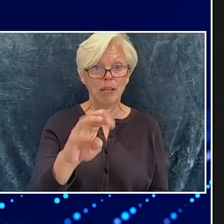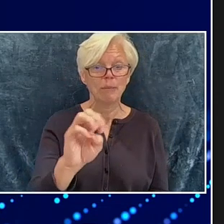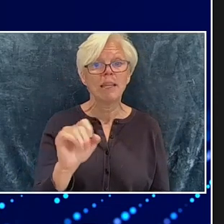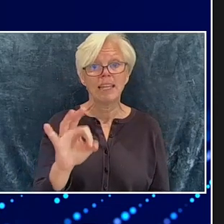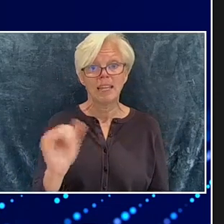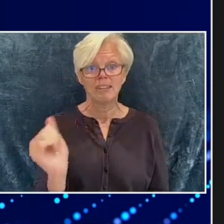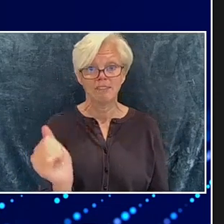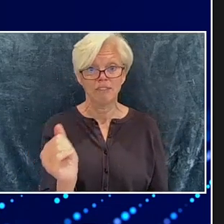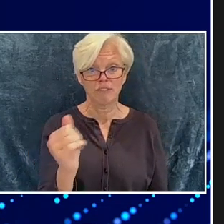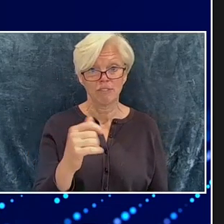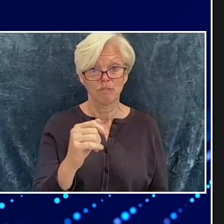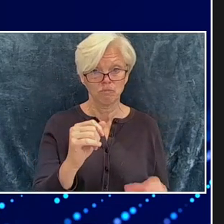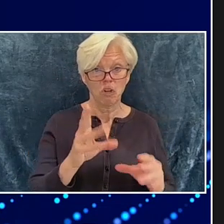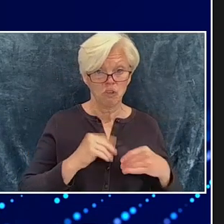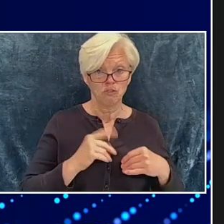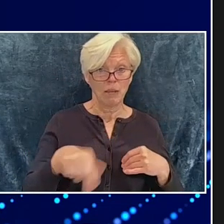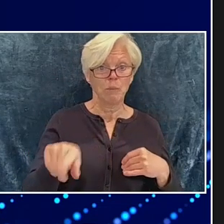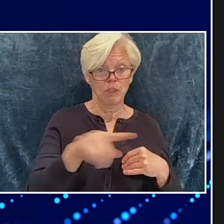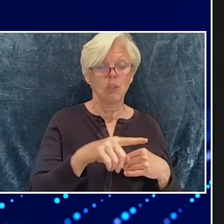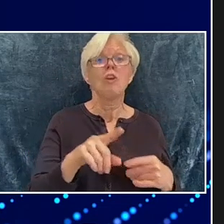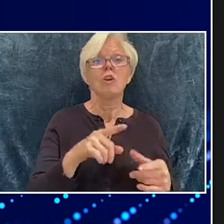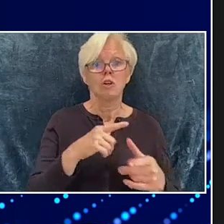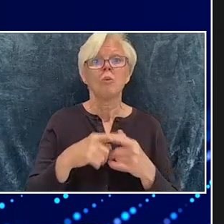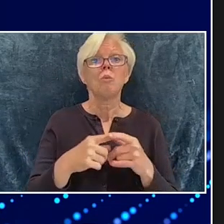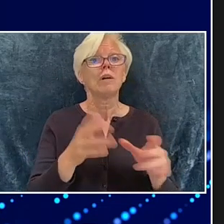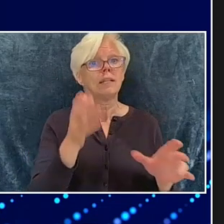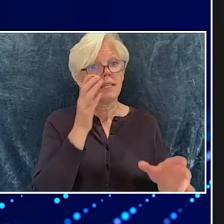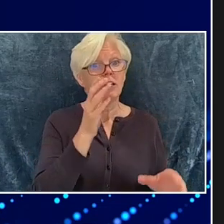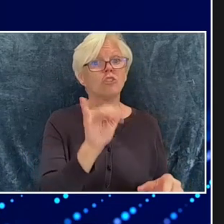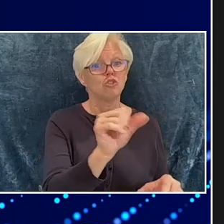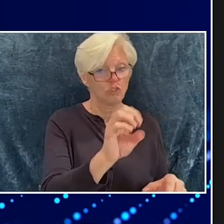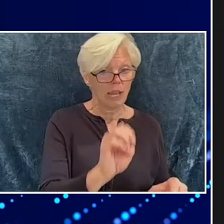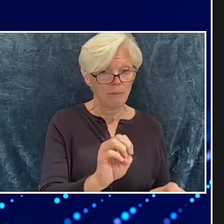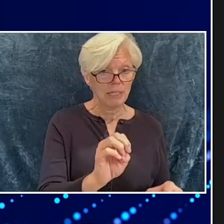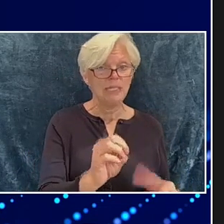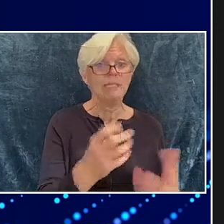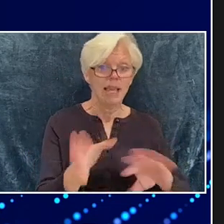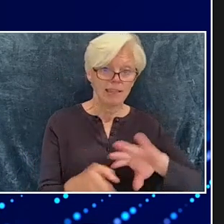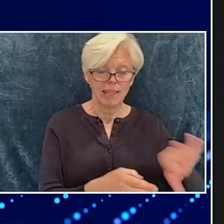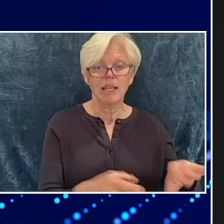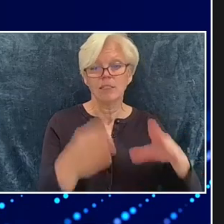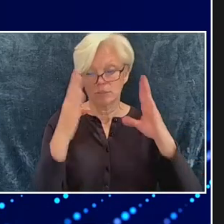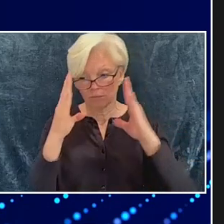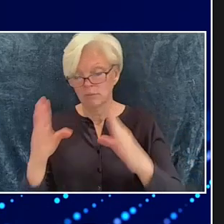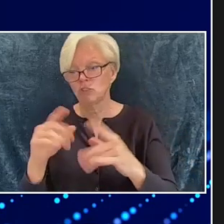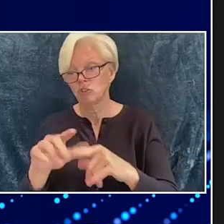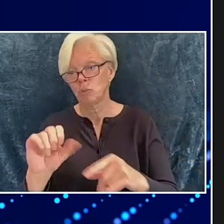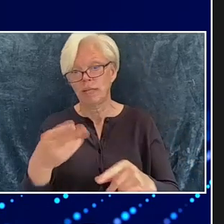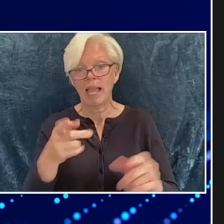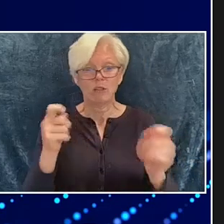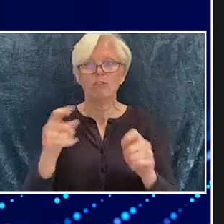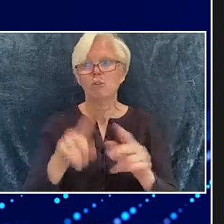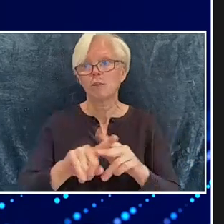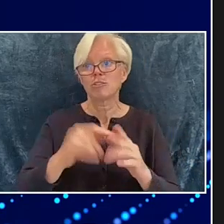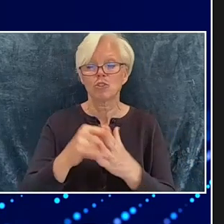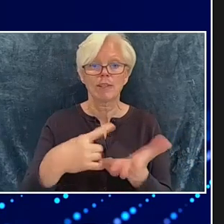Jamie's comment, and then we can move to cash management to at least begin that discussion today. So, Jamie, take it away.